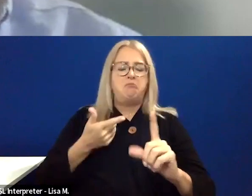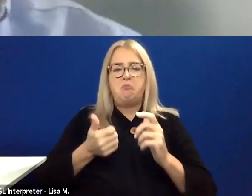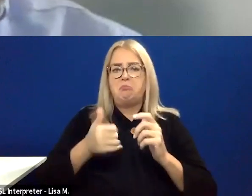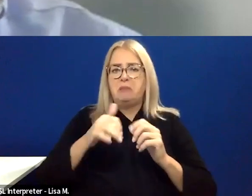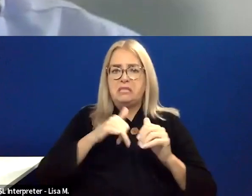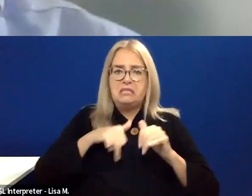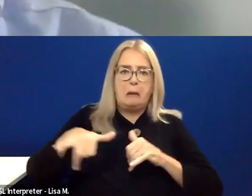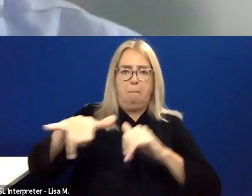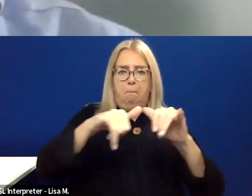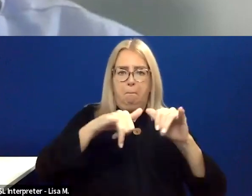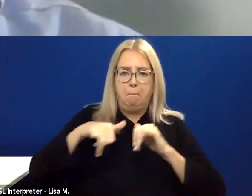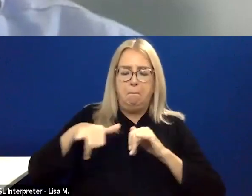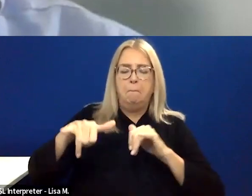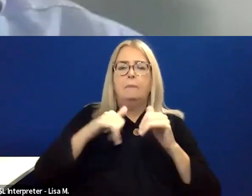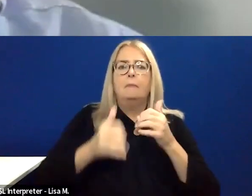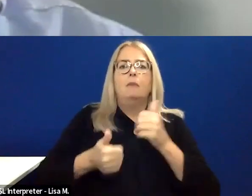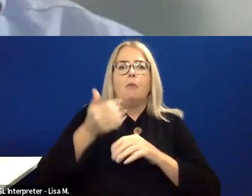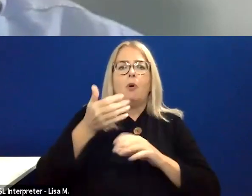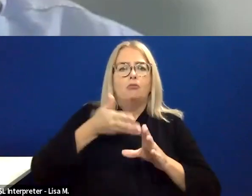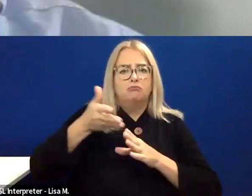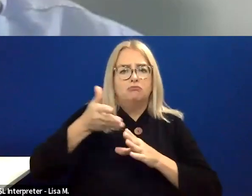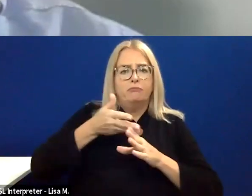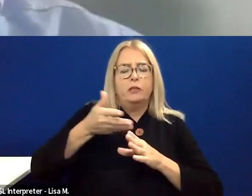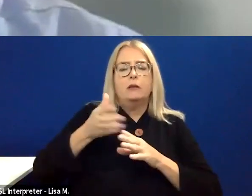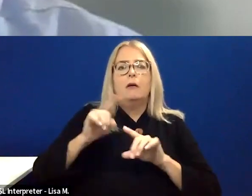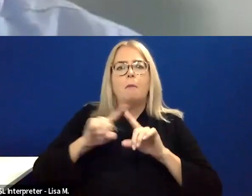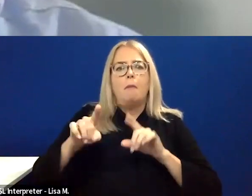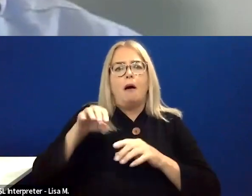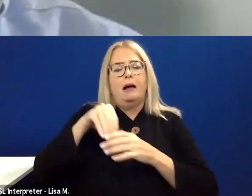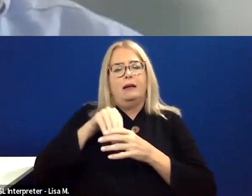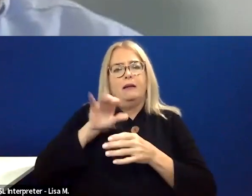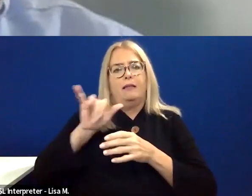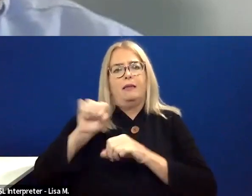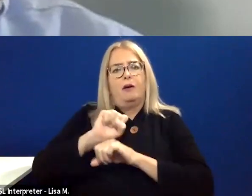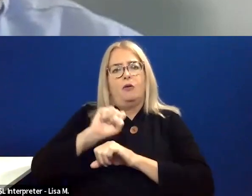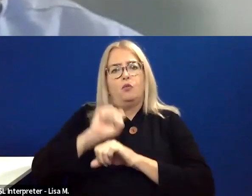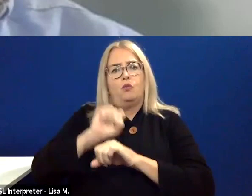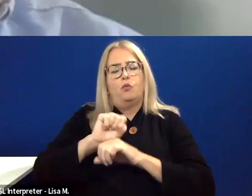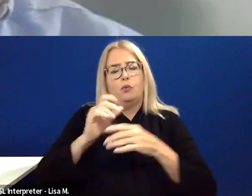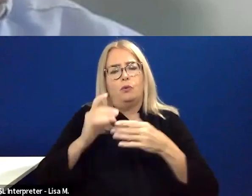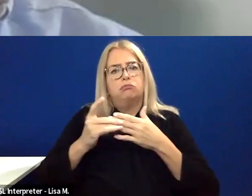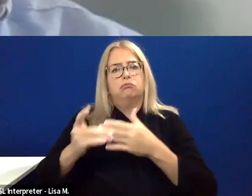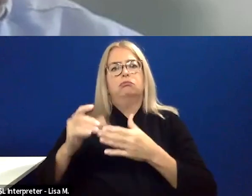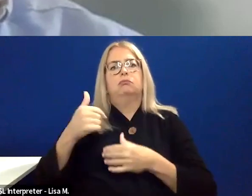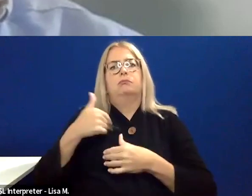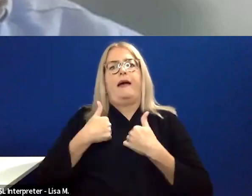field in general but in that work it it led me to have a different perspective about reading